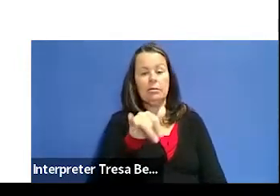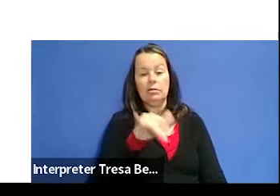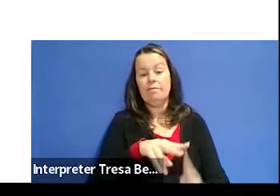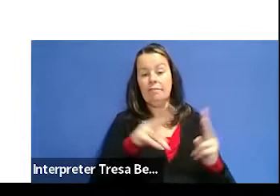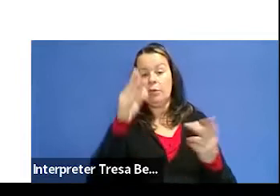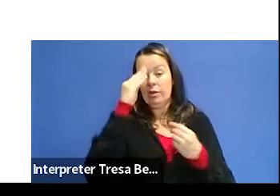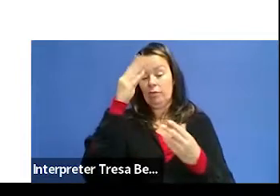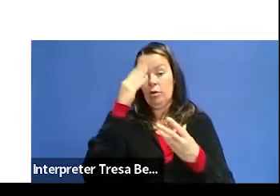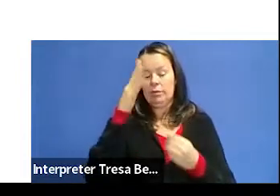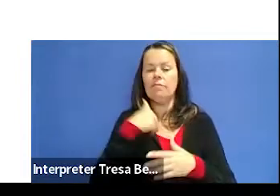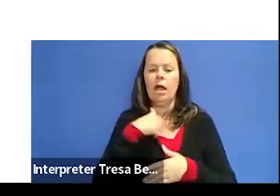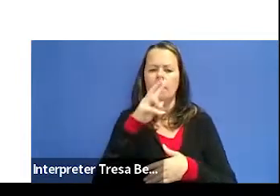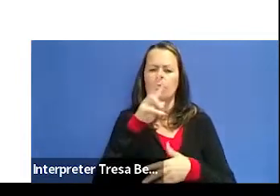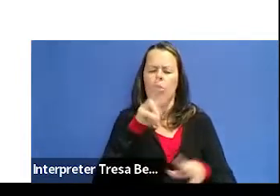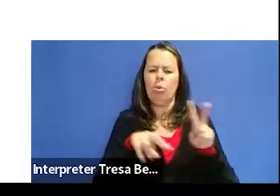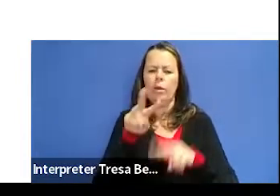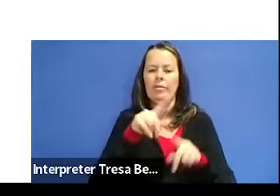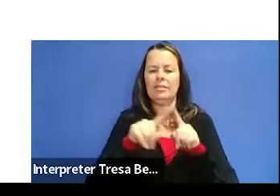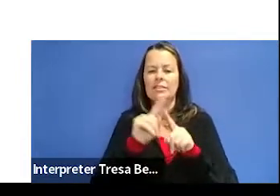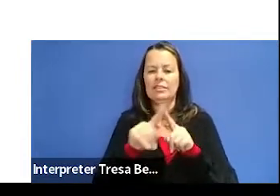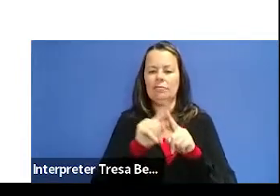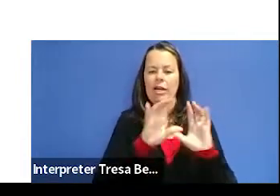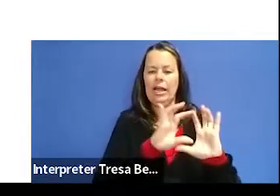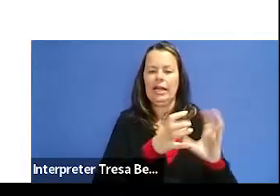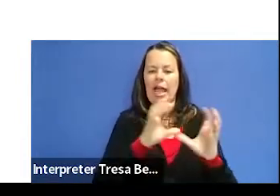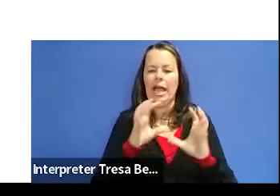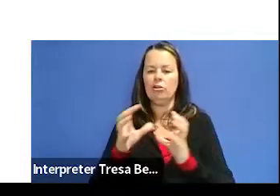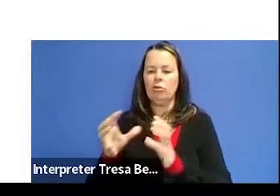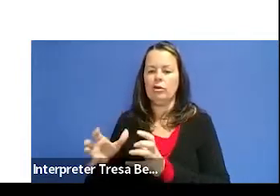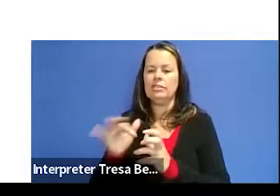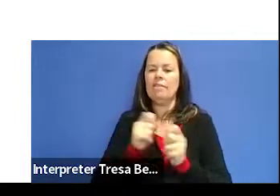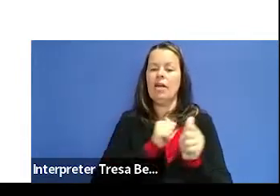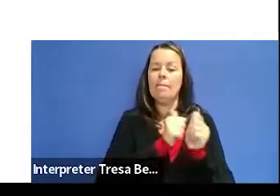Looking at the different categories of pass/fail for these. Let's go to the next slide.